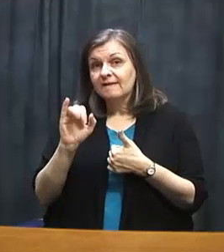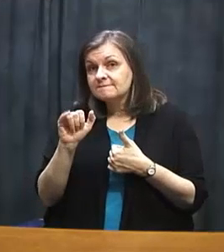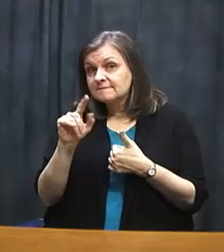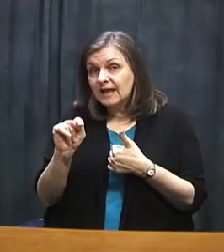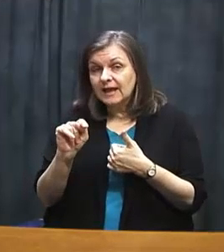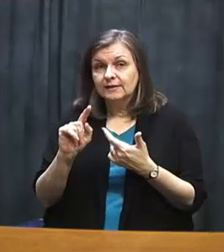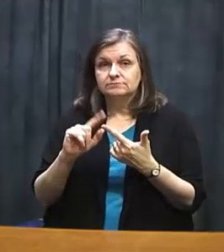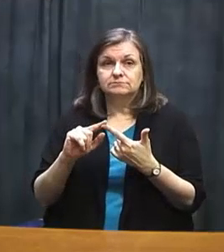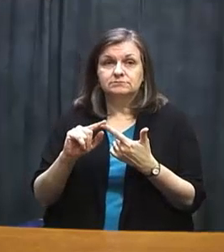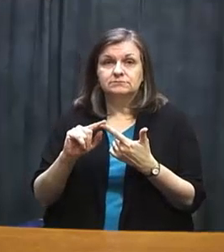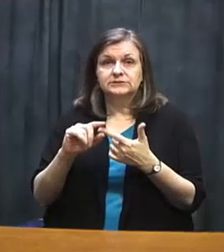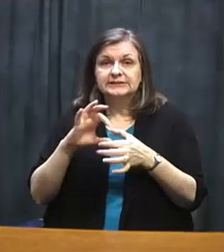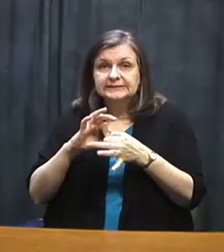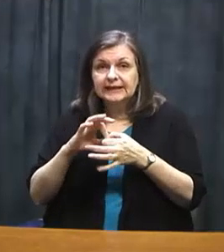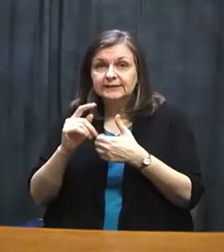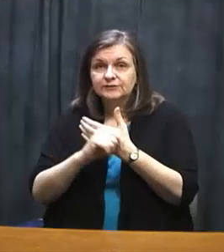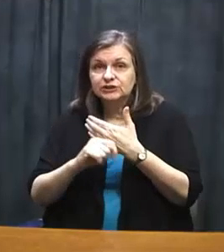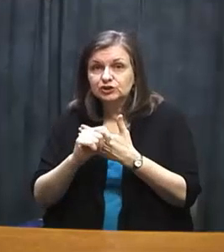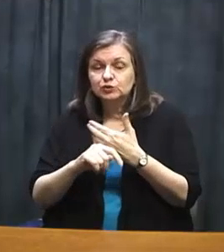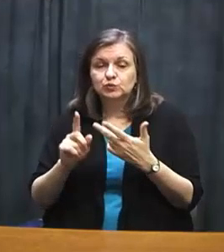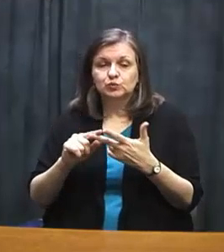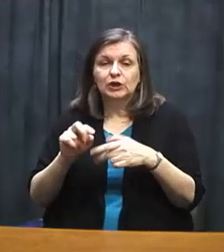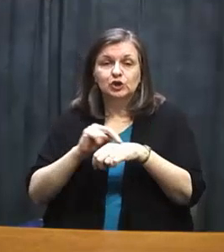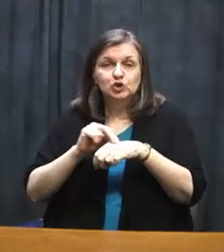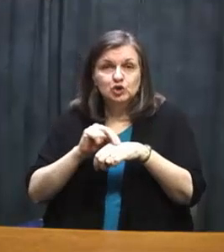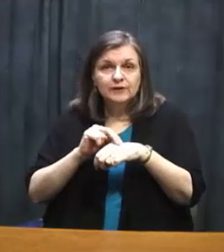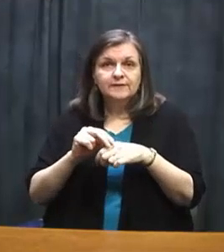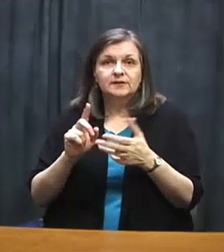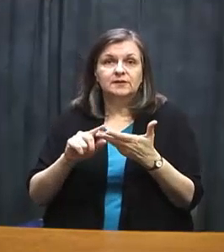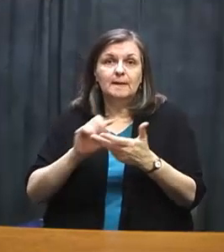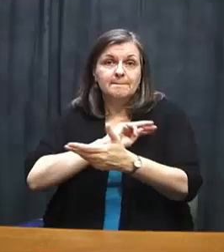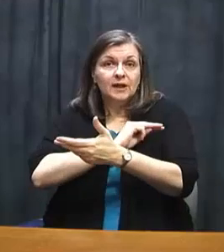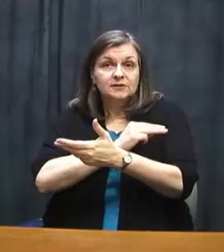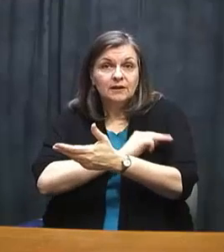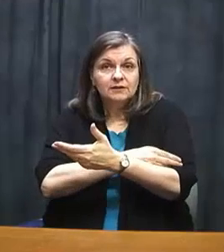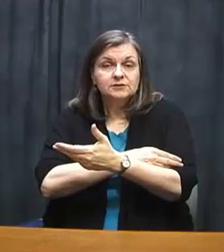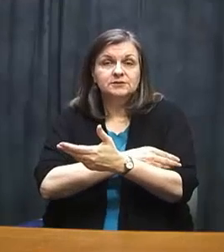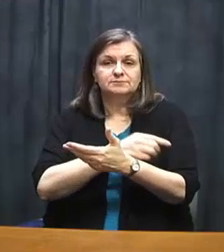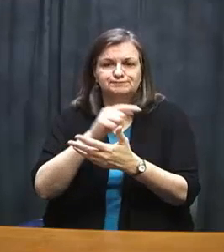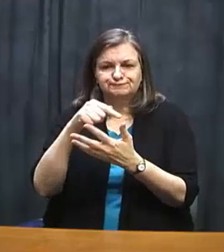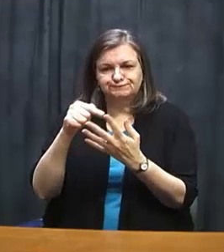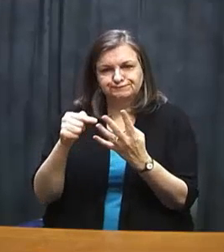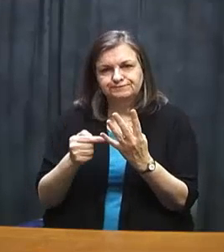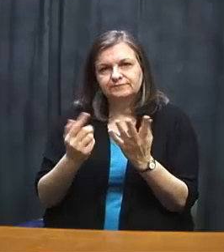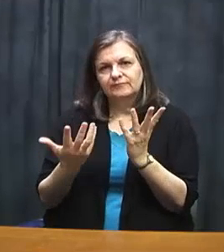fat tissue -- connective tissue -- nervous tissue -- muscle tissue